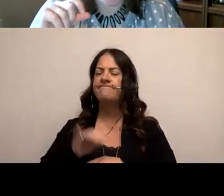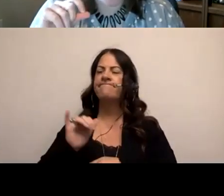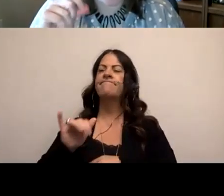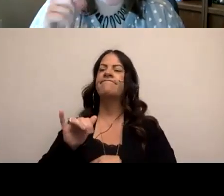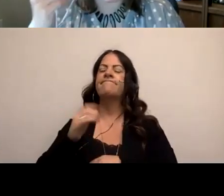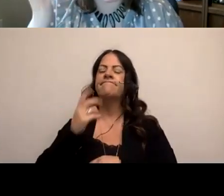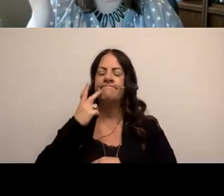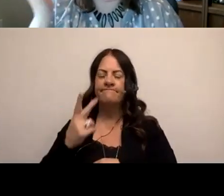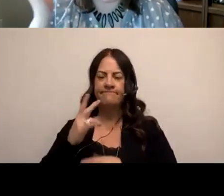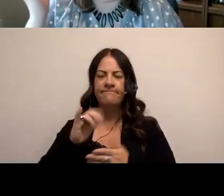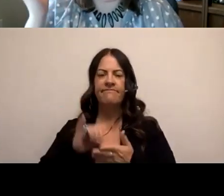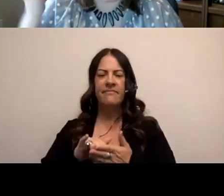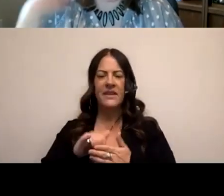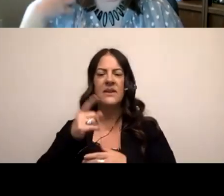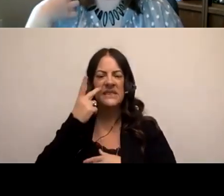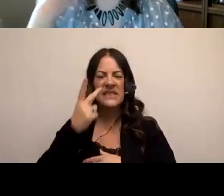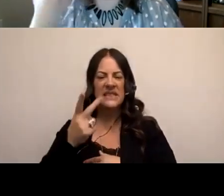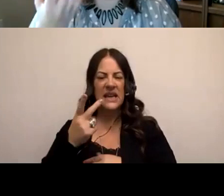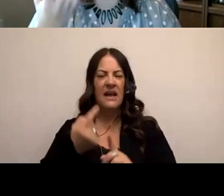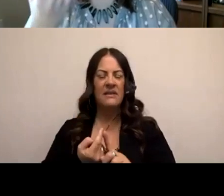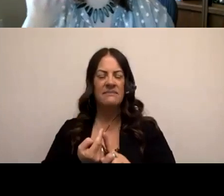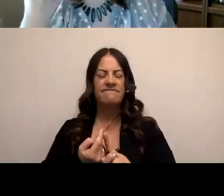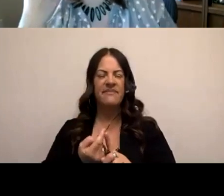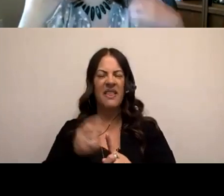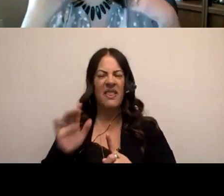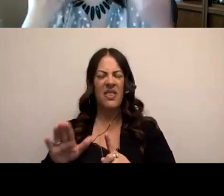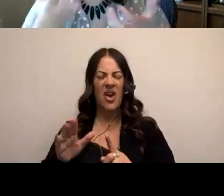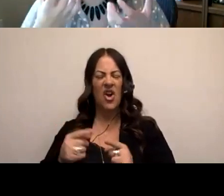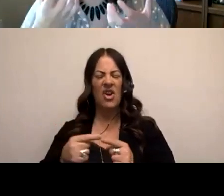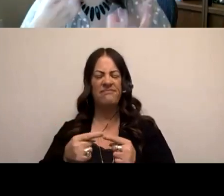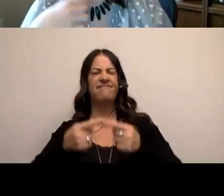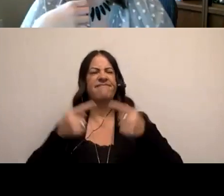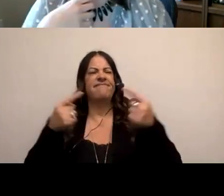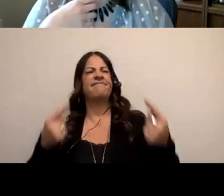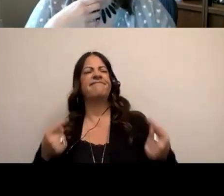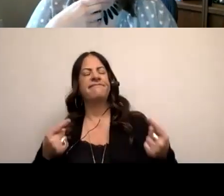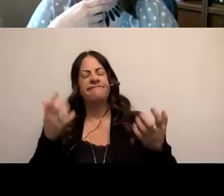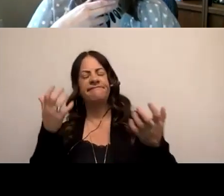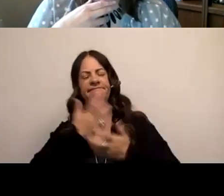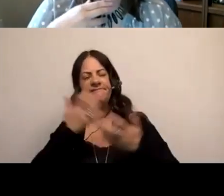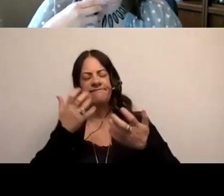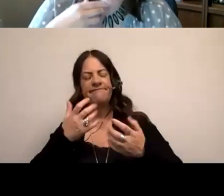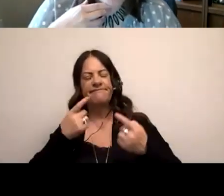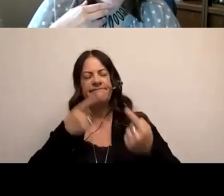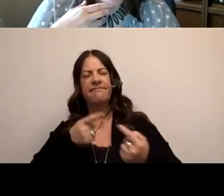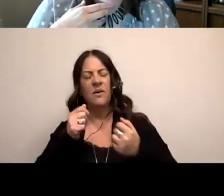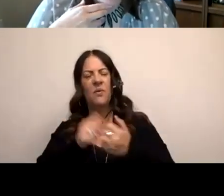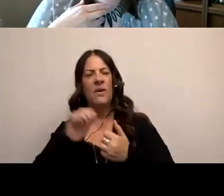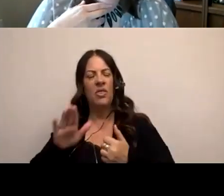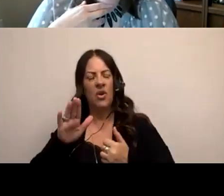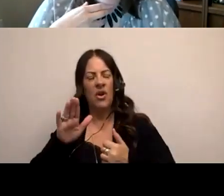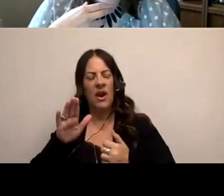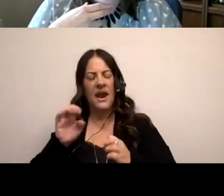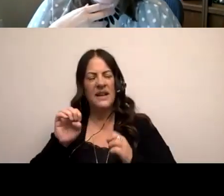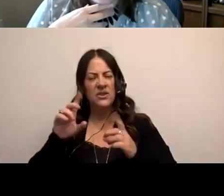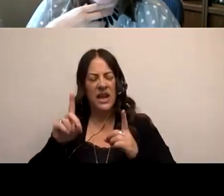SO SO YOU CAN SEE WHAT I SAW IS COMING FROM MY OWN PERSONAL BACKGROUND BUT ALSO WHAT I SAW IN THE CLASSROOM. AND SOCIAL EMOTIONAL LEARNINGWHICH IS WHAT WE'RE